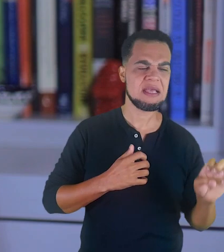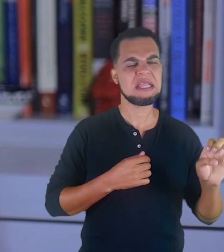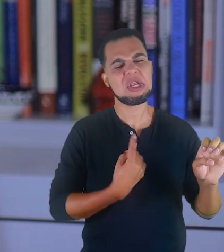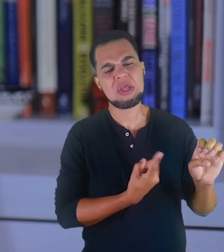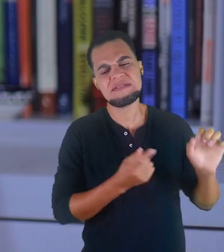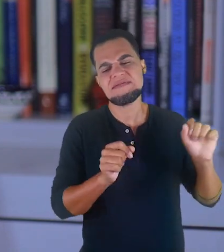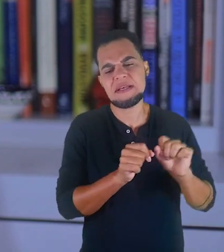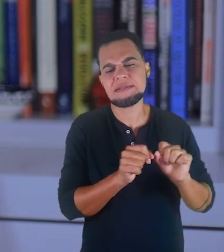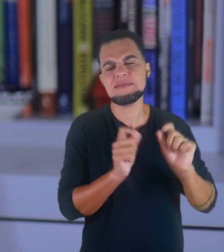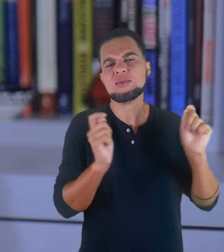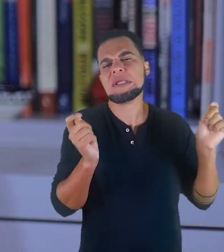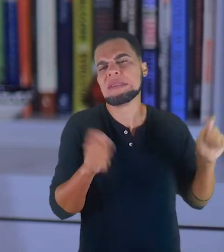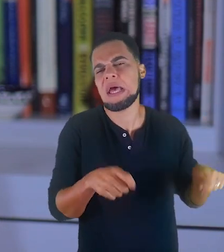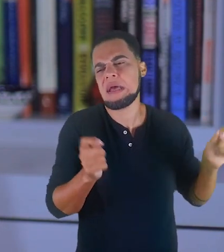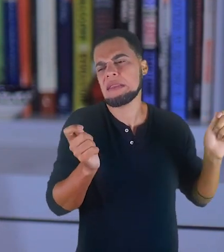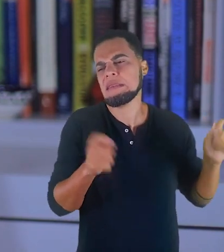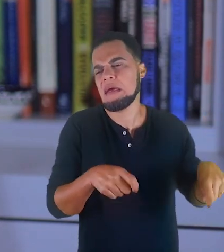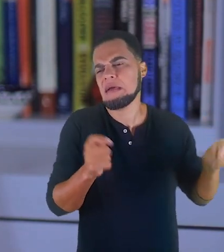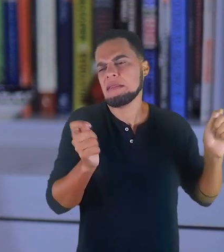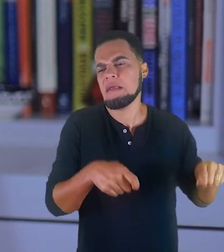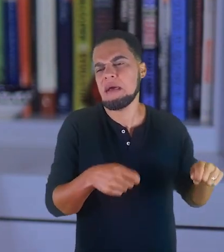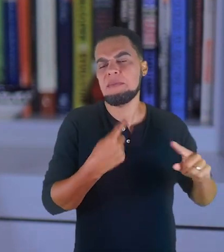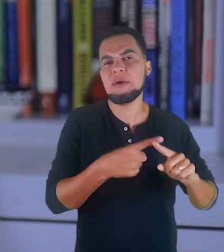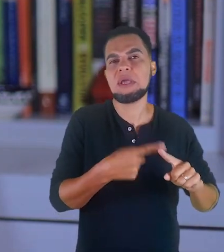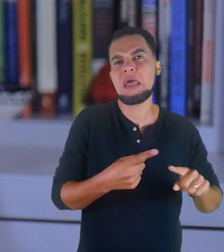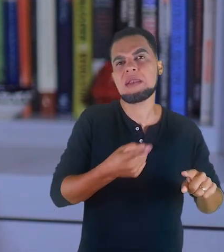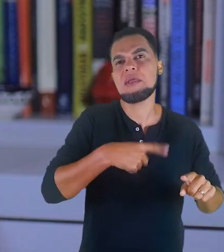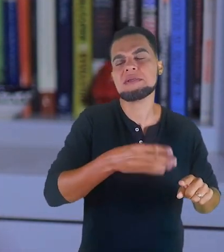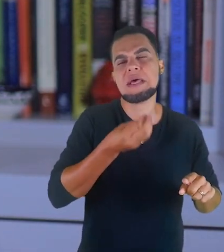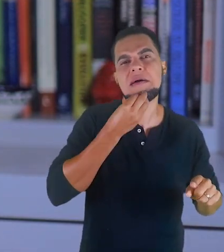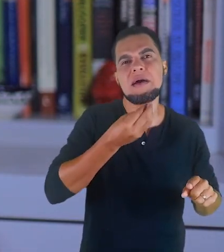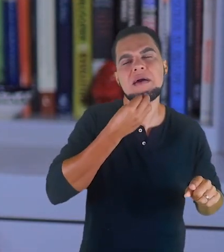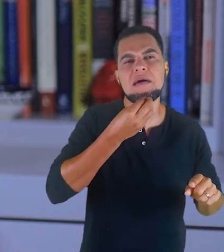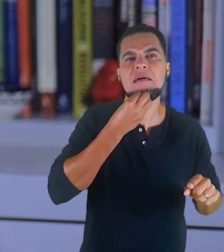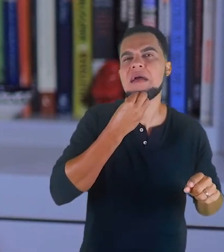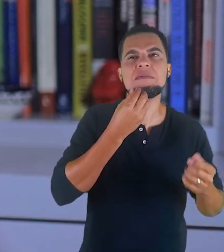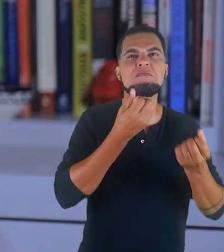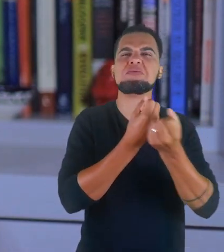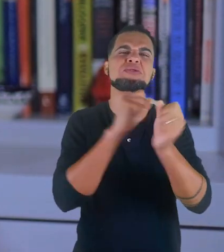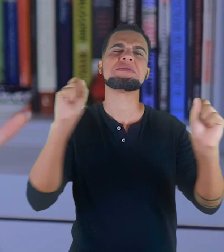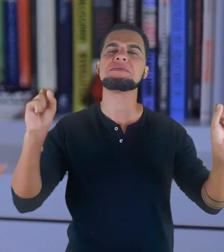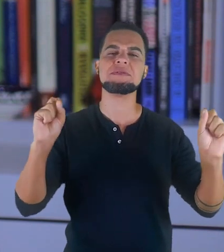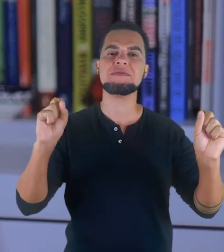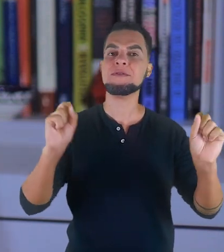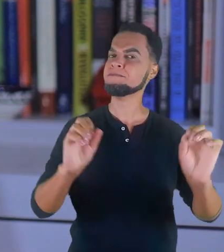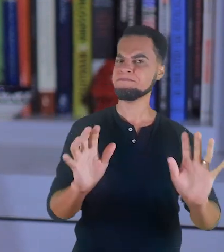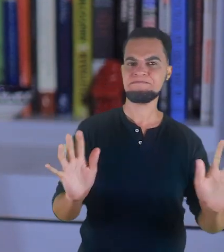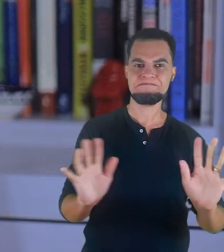which states that do what we can because what we wanted, that great utopia, it is no longer possible.